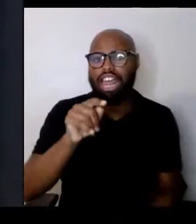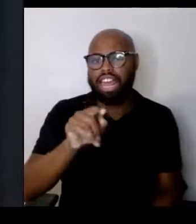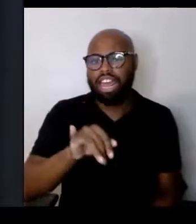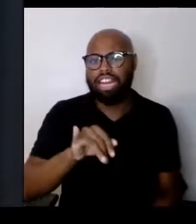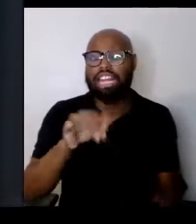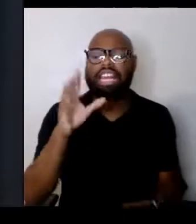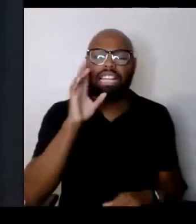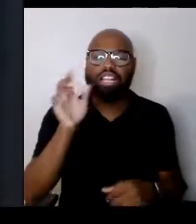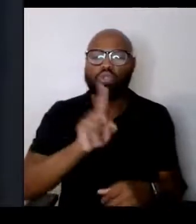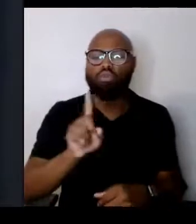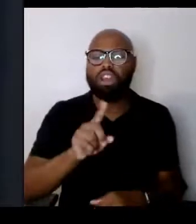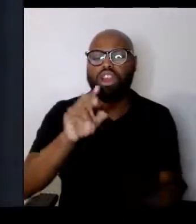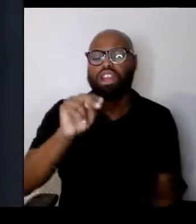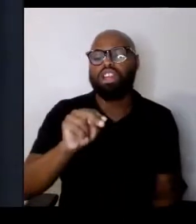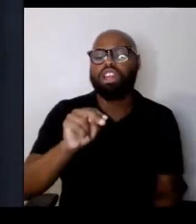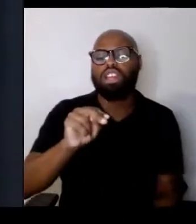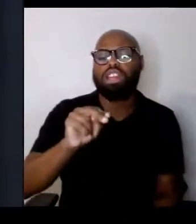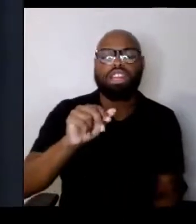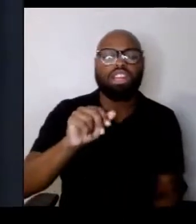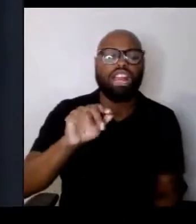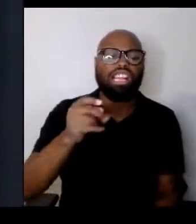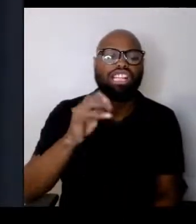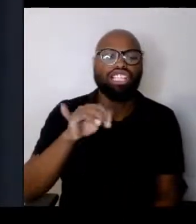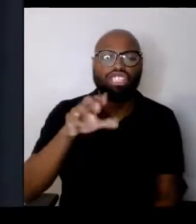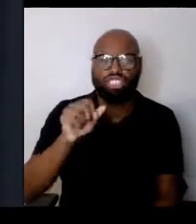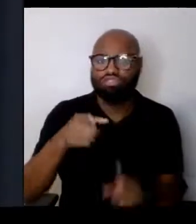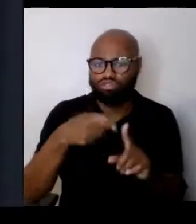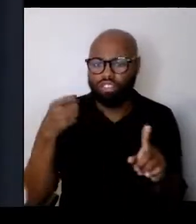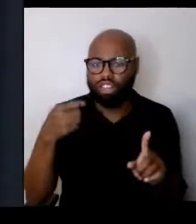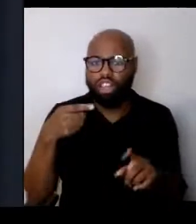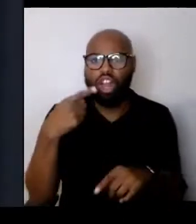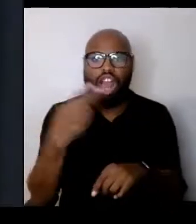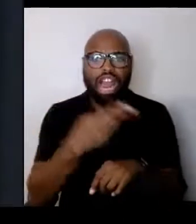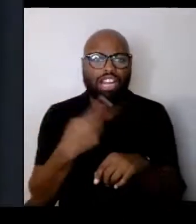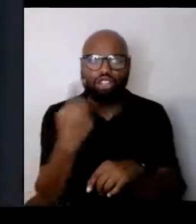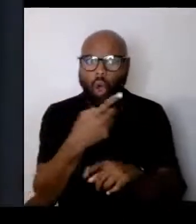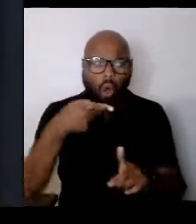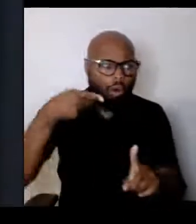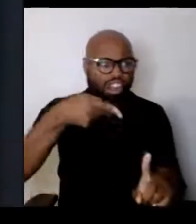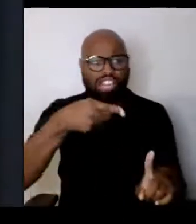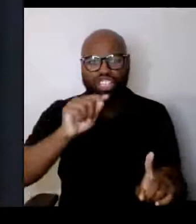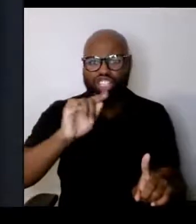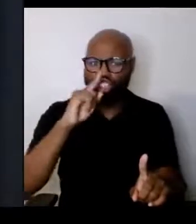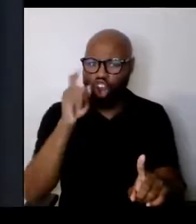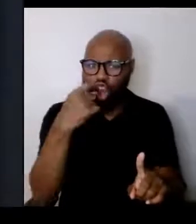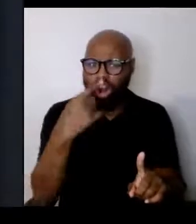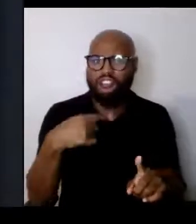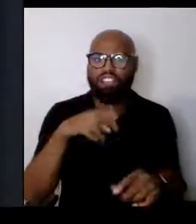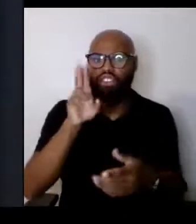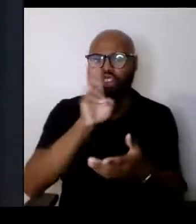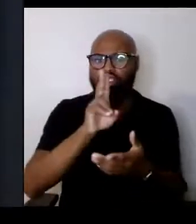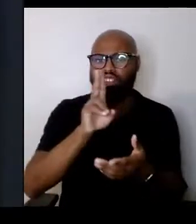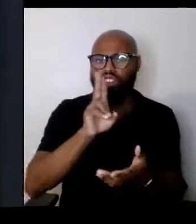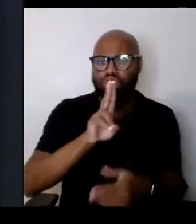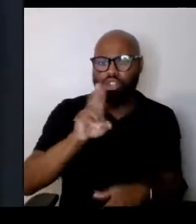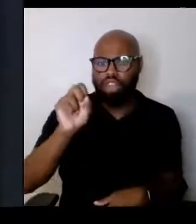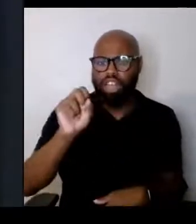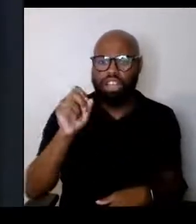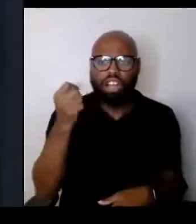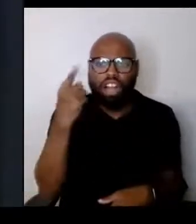and Haiti has always been a target of the United States. And if you understand that Haiti was the first country